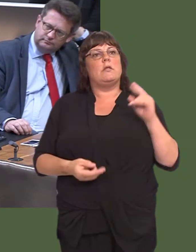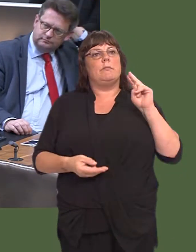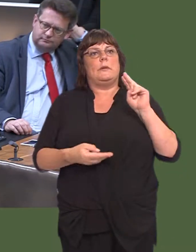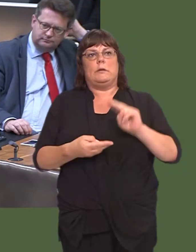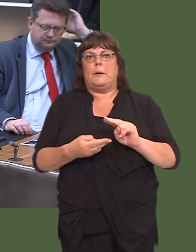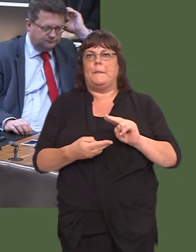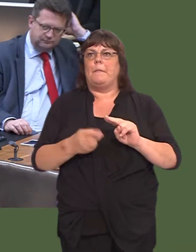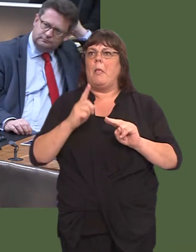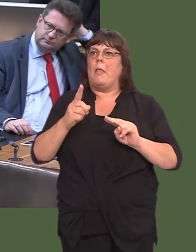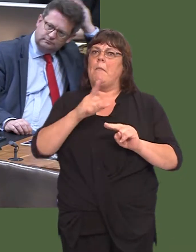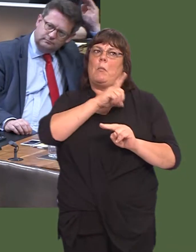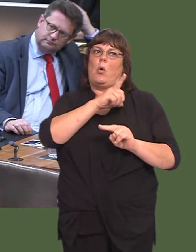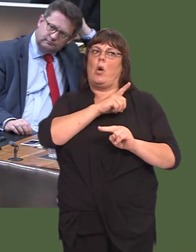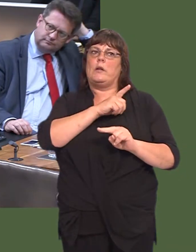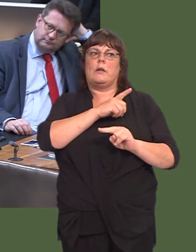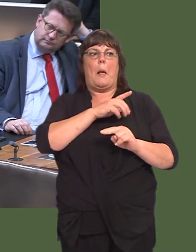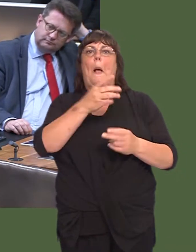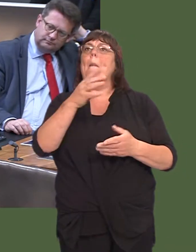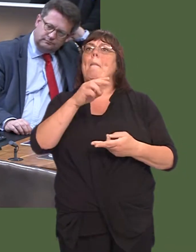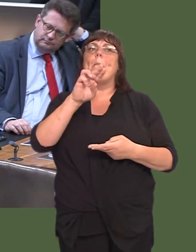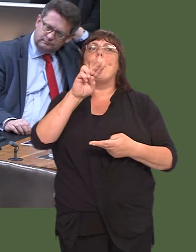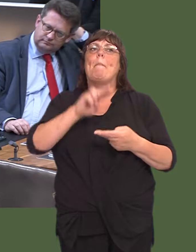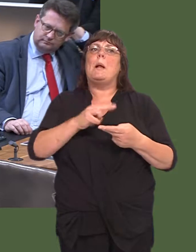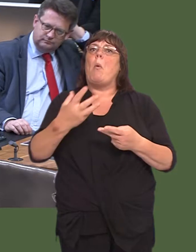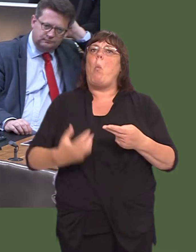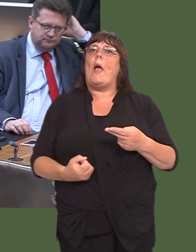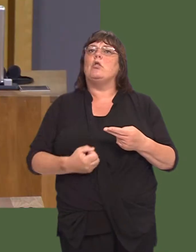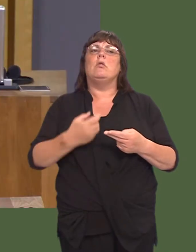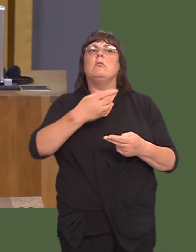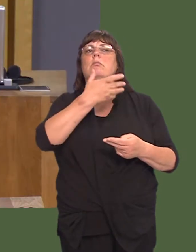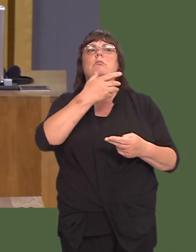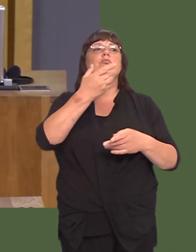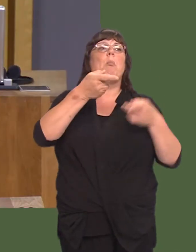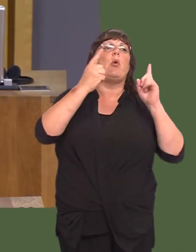Part of that lies in the fact thereís been a complete failure to prosecute for minimum wage legislationóno prosecutions at all, as far as Iím aware.